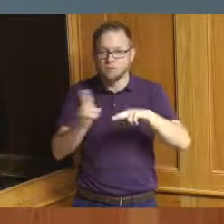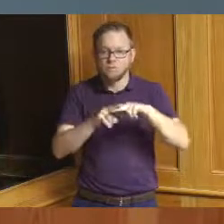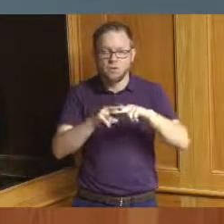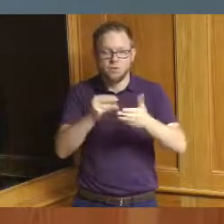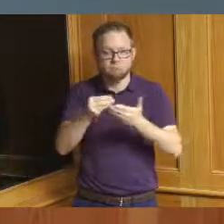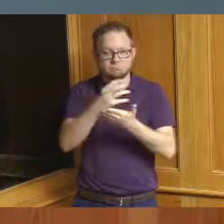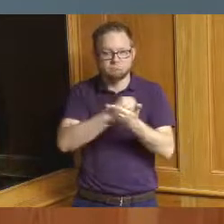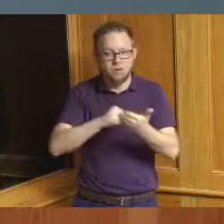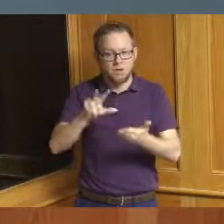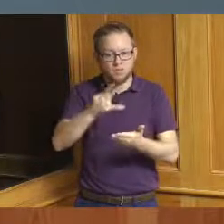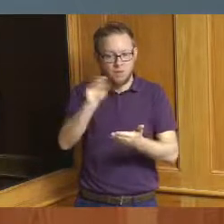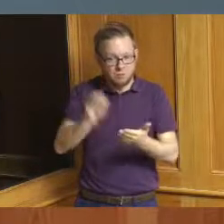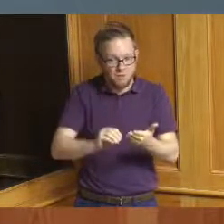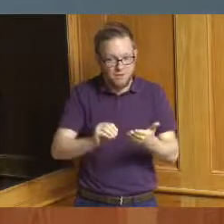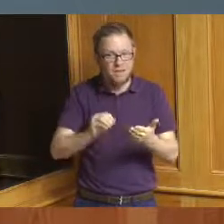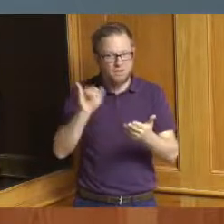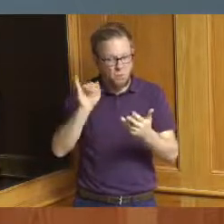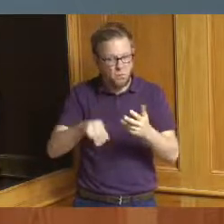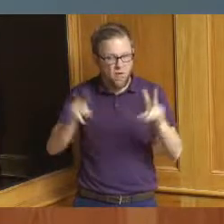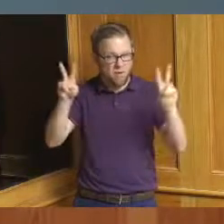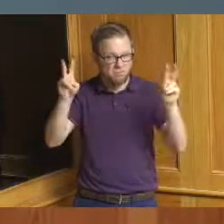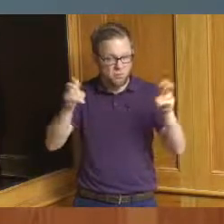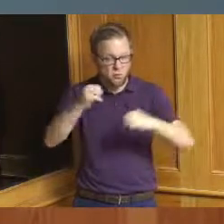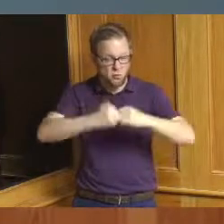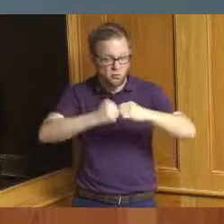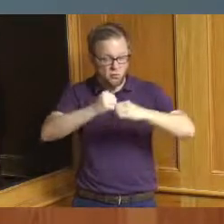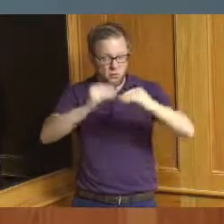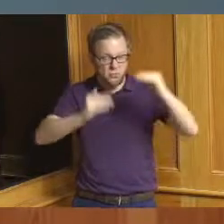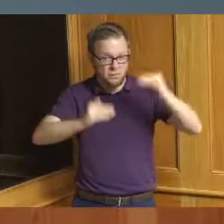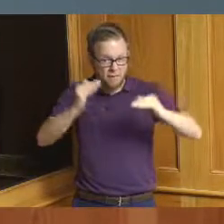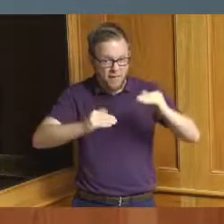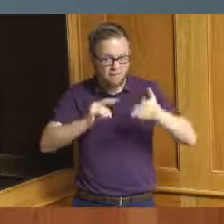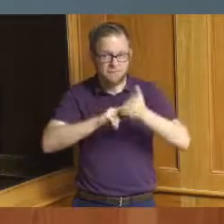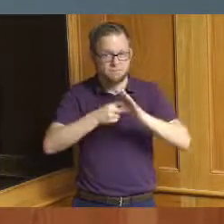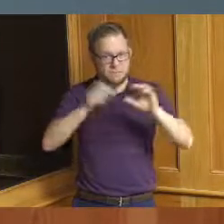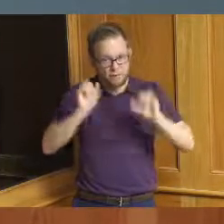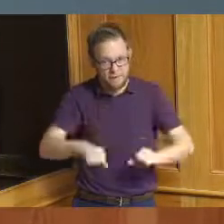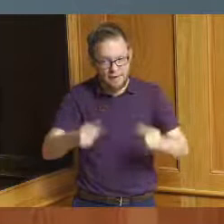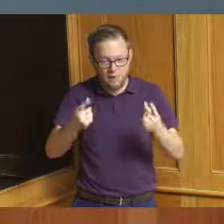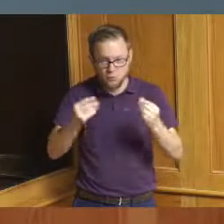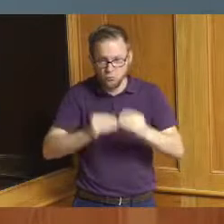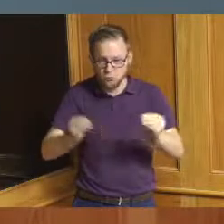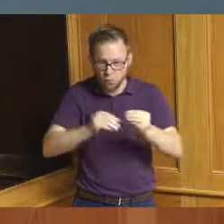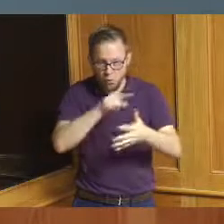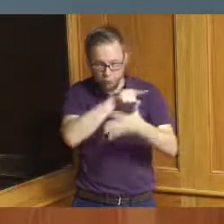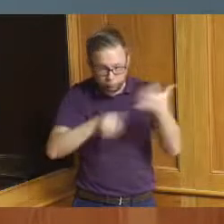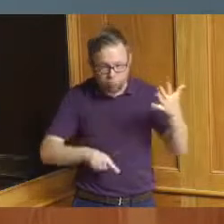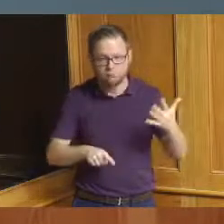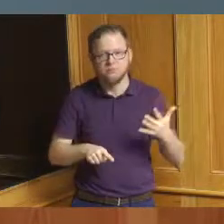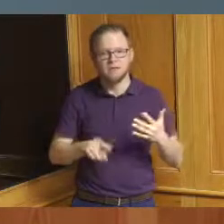balanced budget can accomplish and as i was saying earlier our reserve is higher than it's ever been